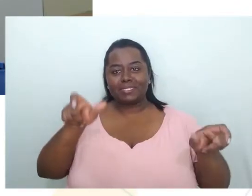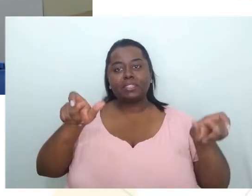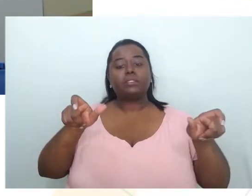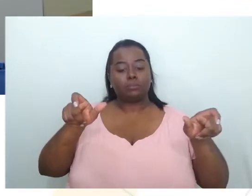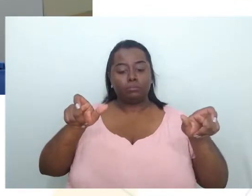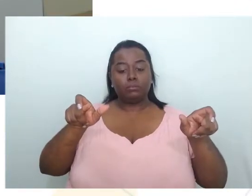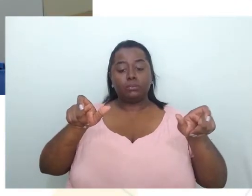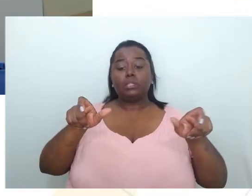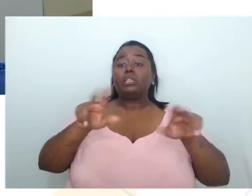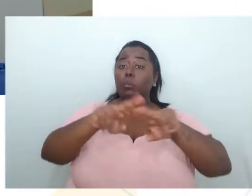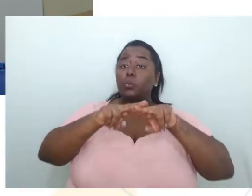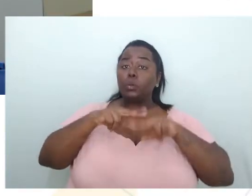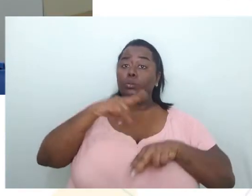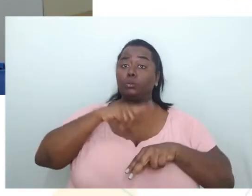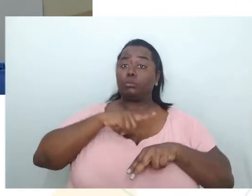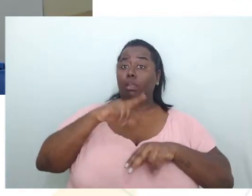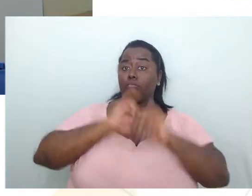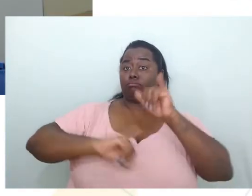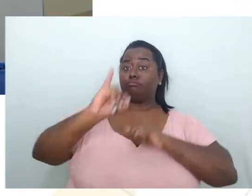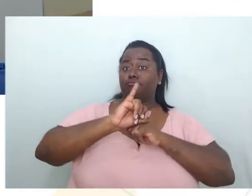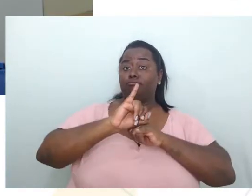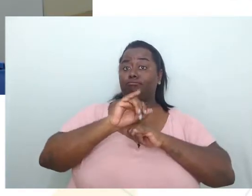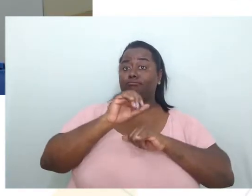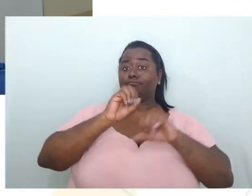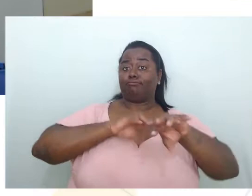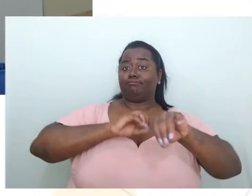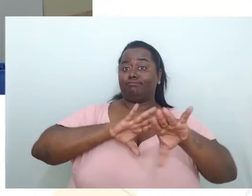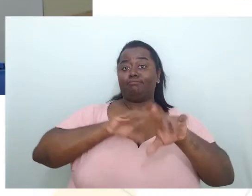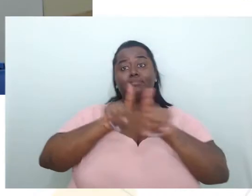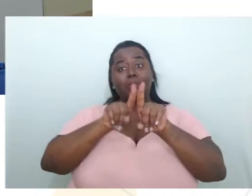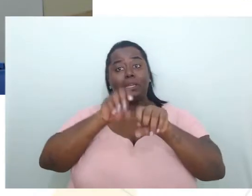online education, which is why we have distance education, so they do not